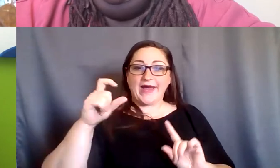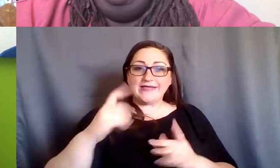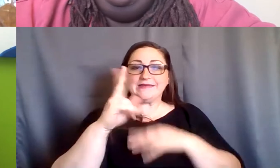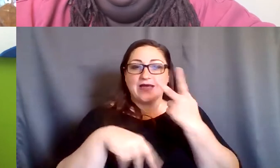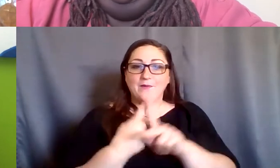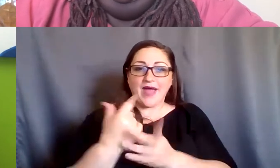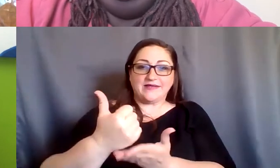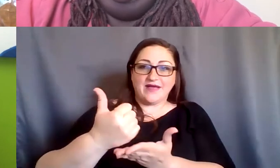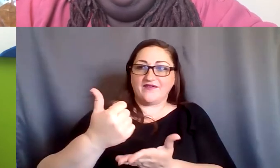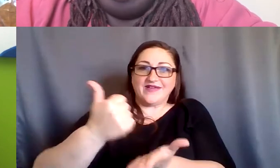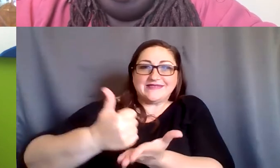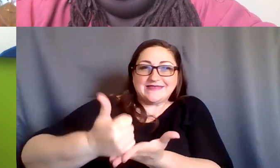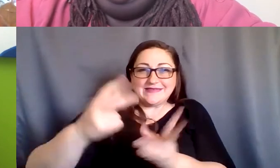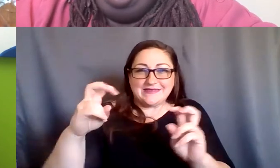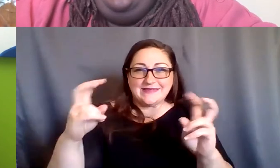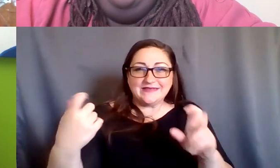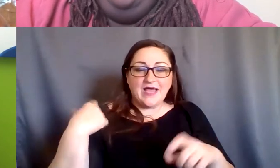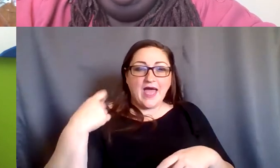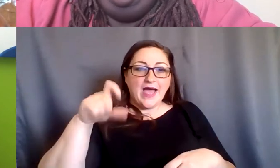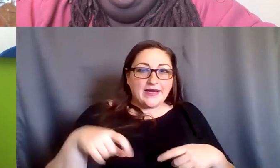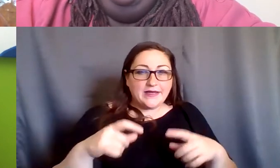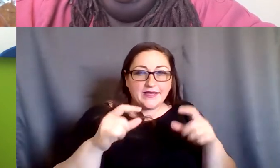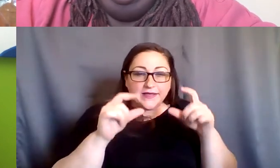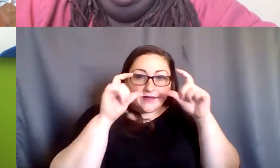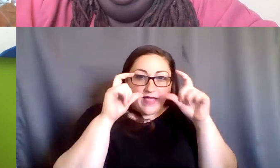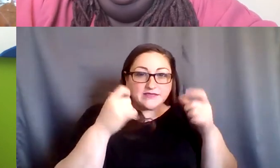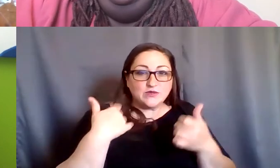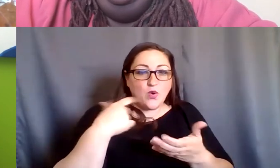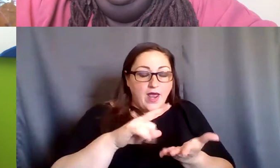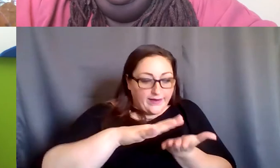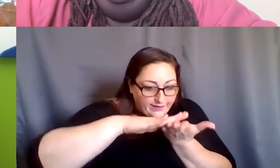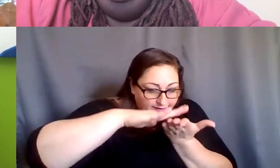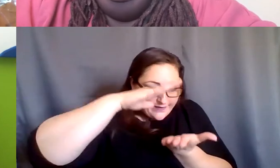I’ll apologize to you now but I’m not doing it again. The life hack thing is real.